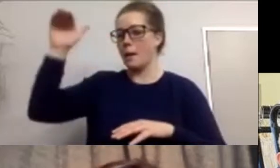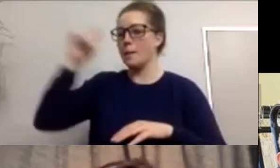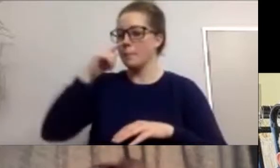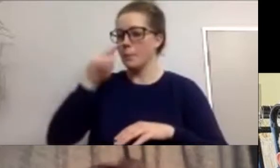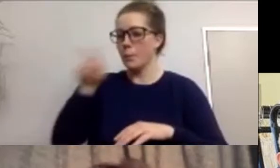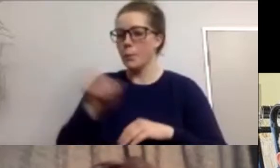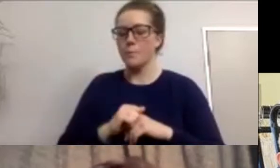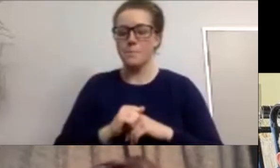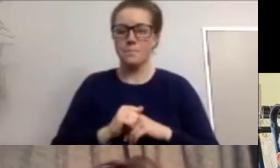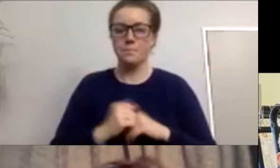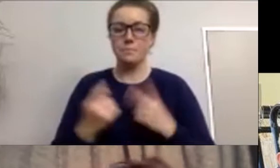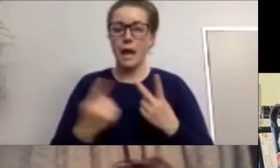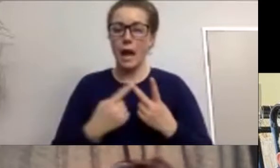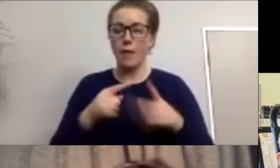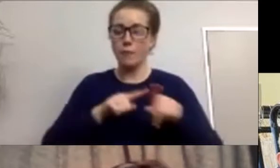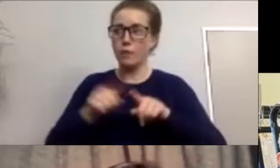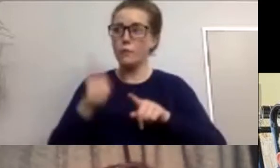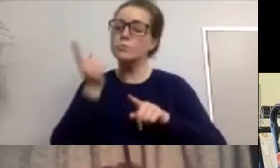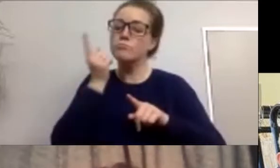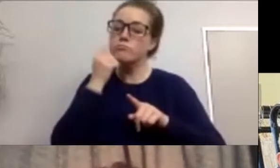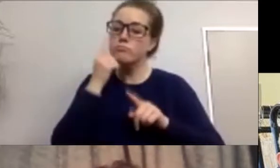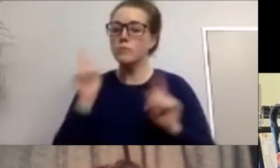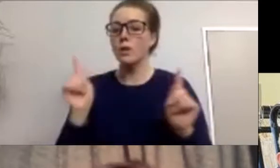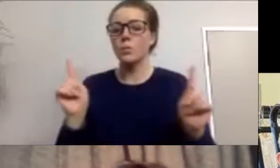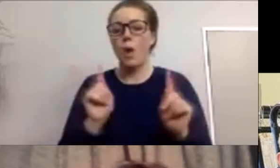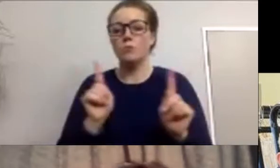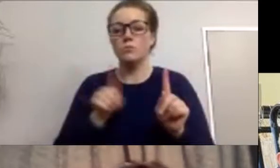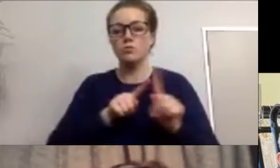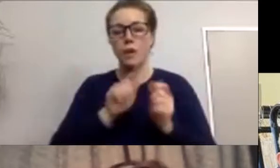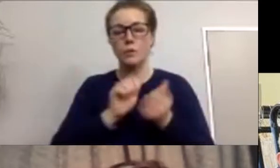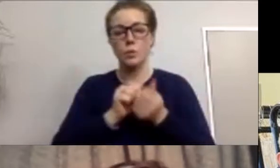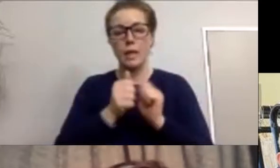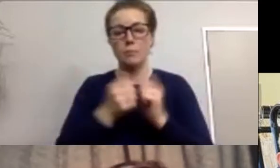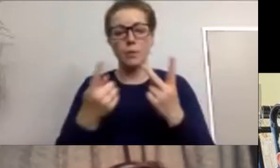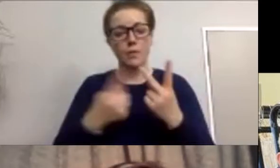thing that I looked at doing then, was collaborating with other organisations, so